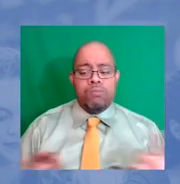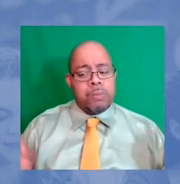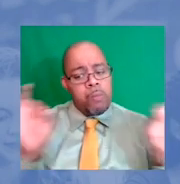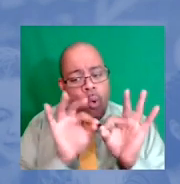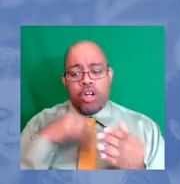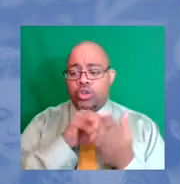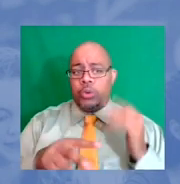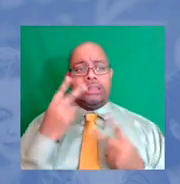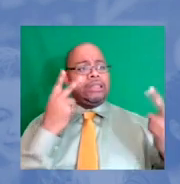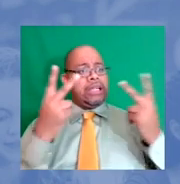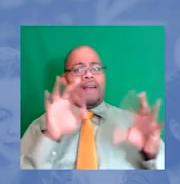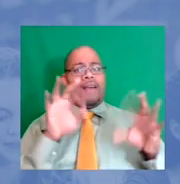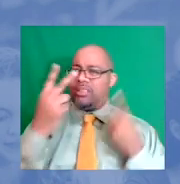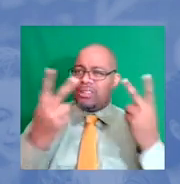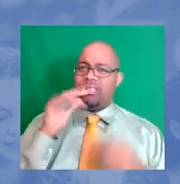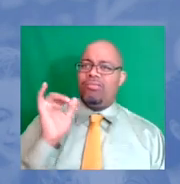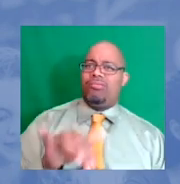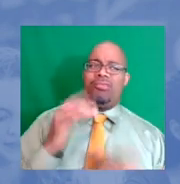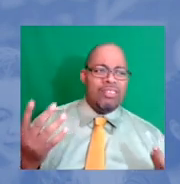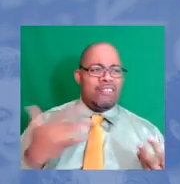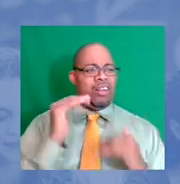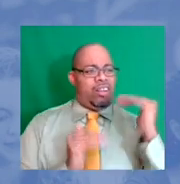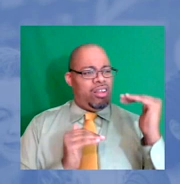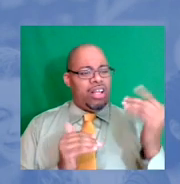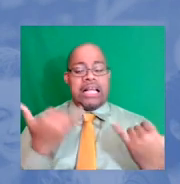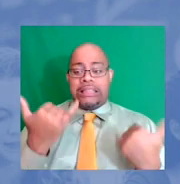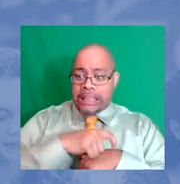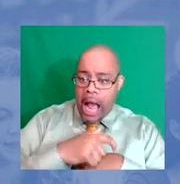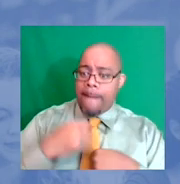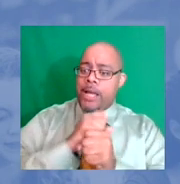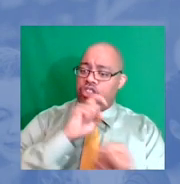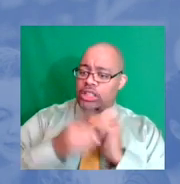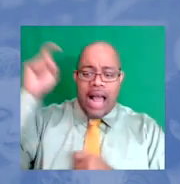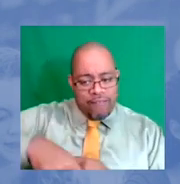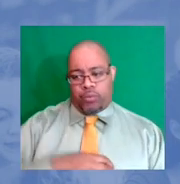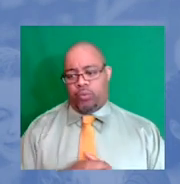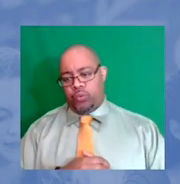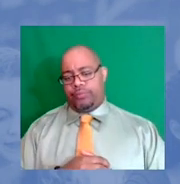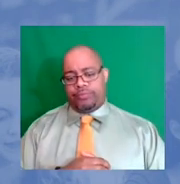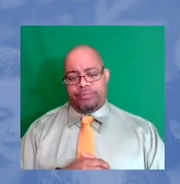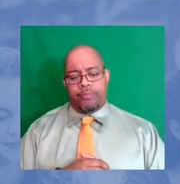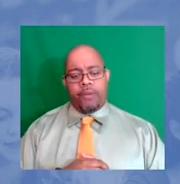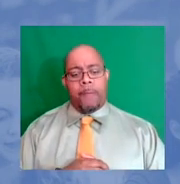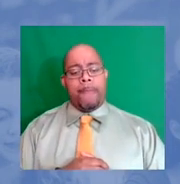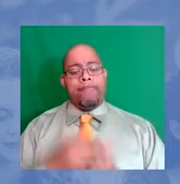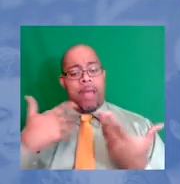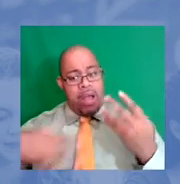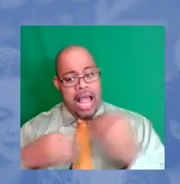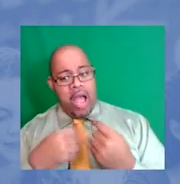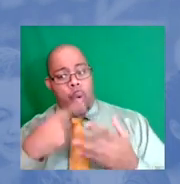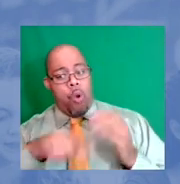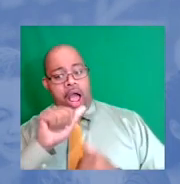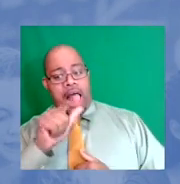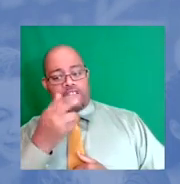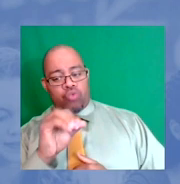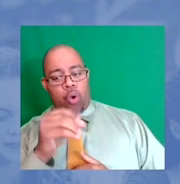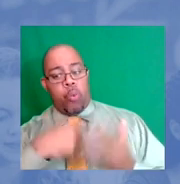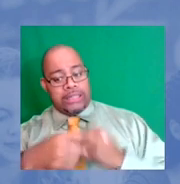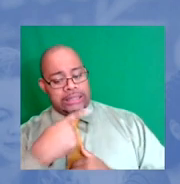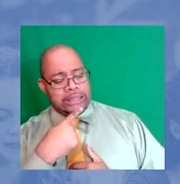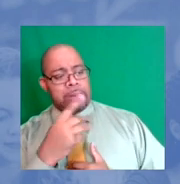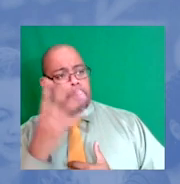I THINK THE TIME IS NOW TO MAKE SOME CHANGE. >> I'LL ADD TO WHAT ALEJANDRO ELOQUENTLY MENTIONED.